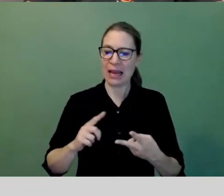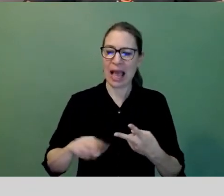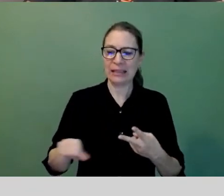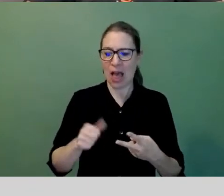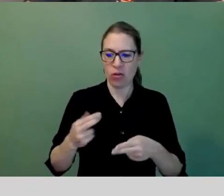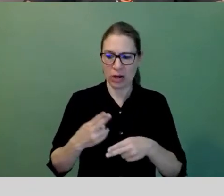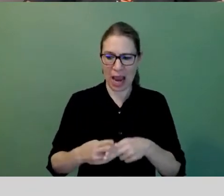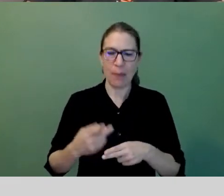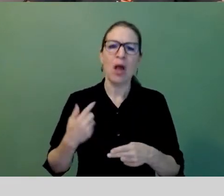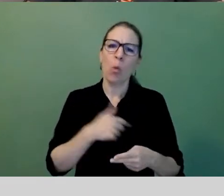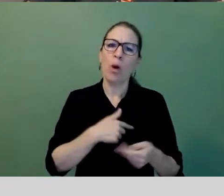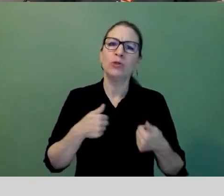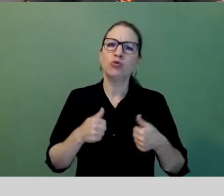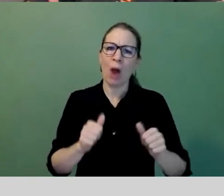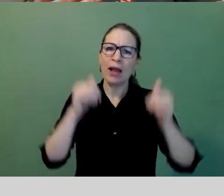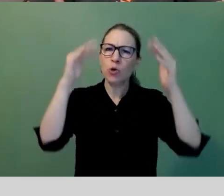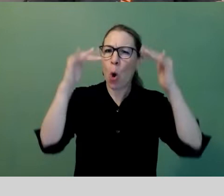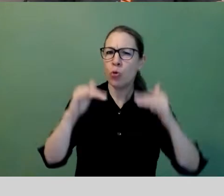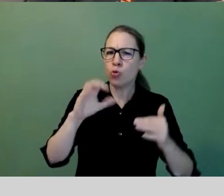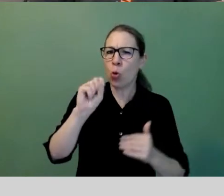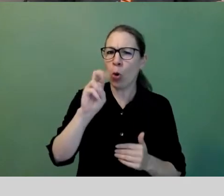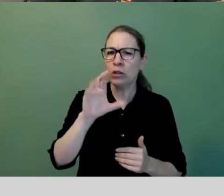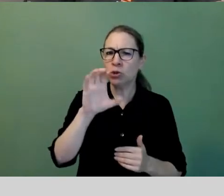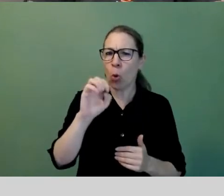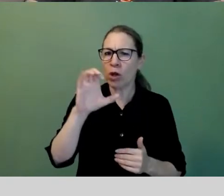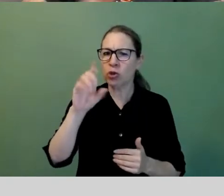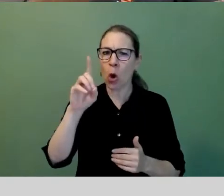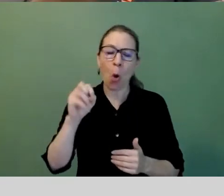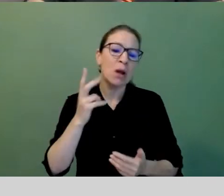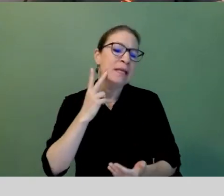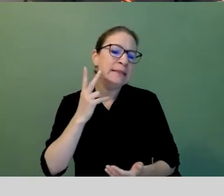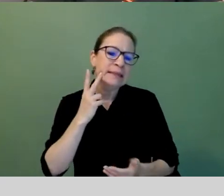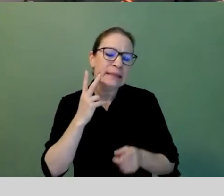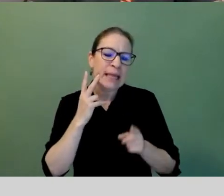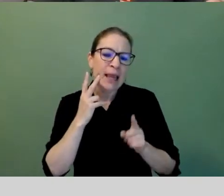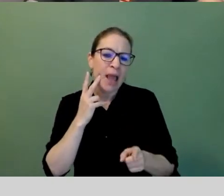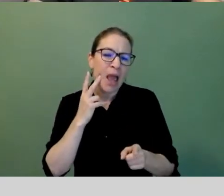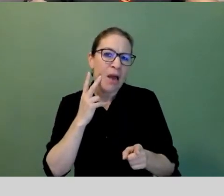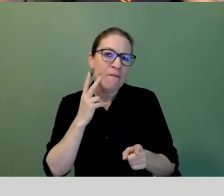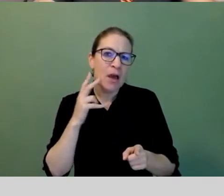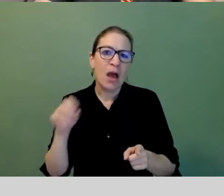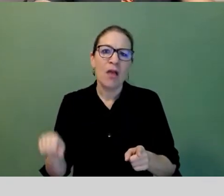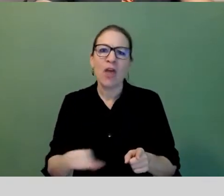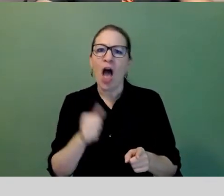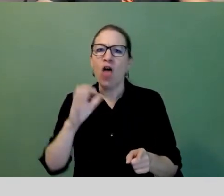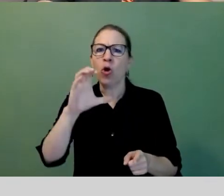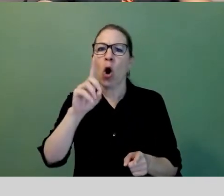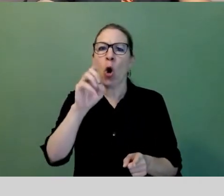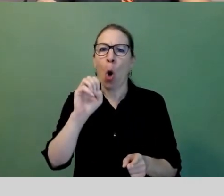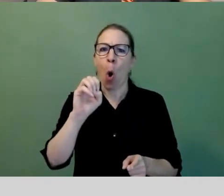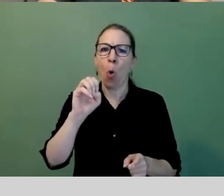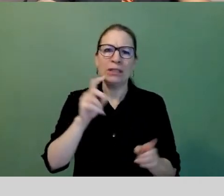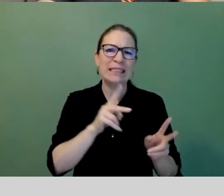Now lets try to go through the source code and see the other code snippets.